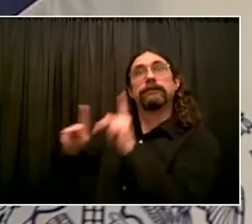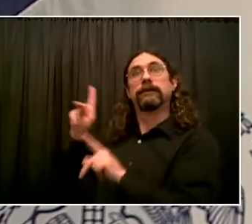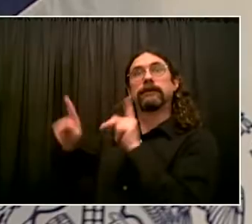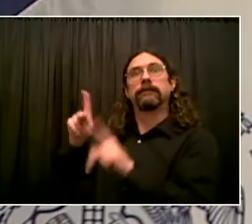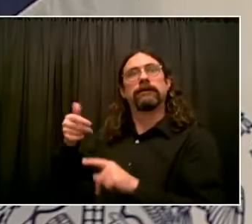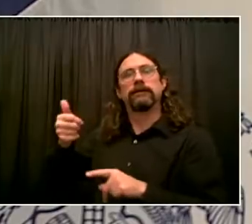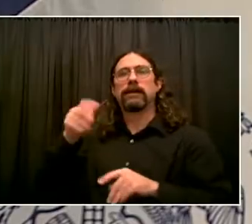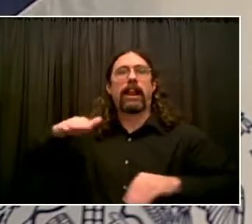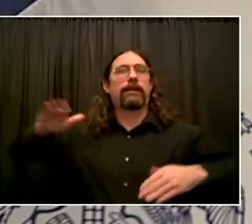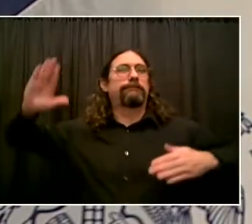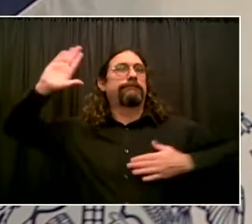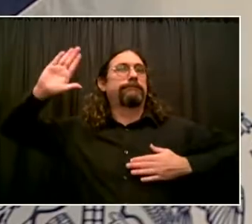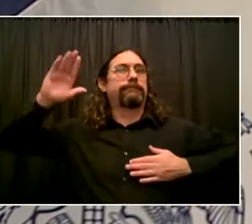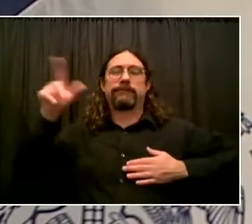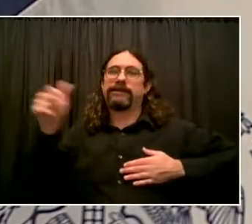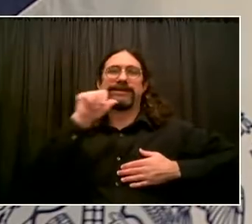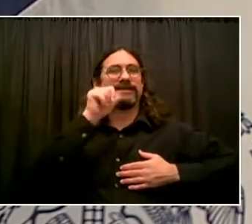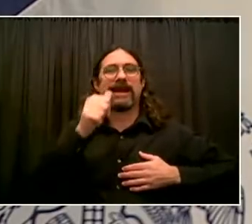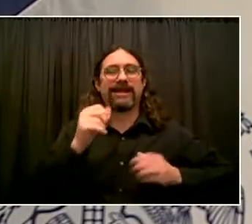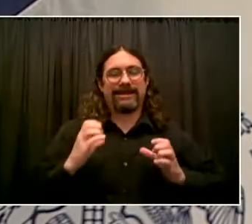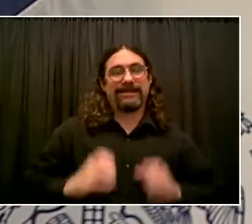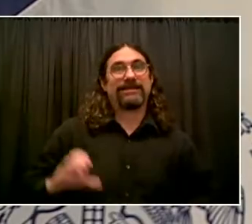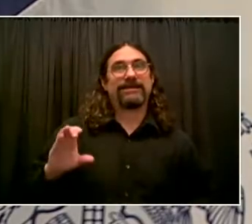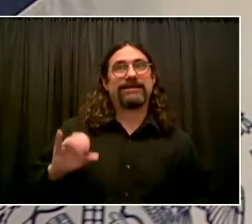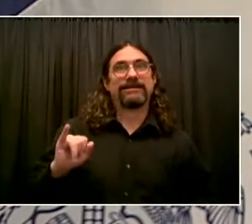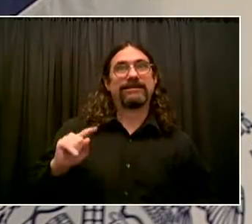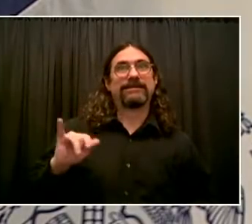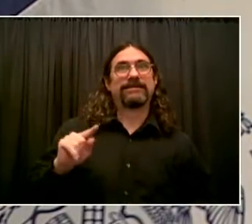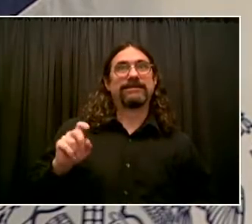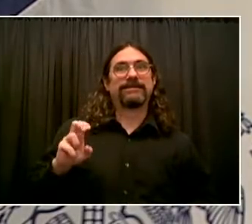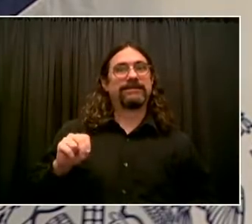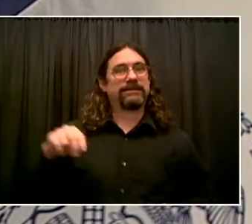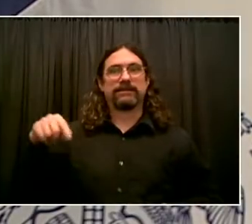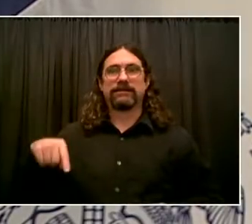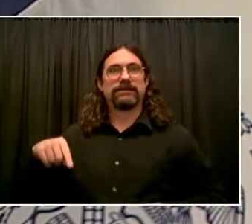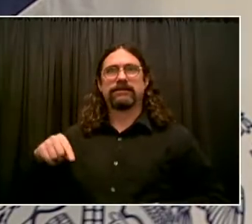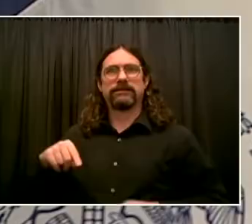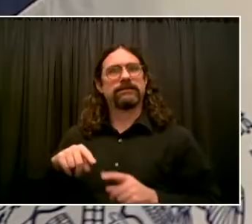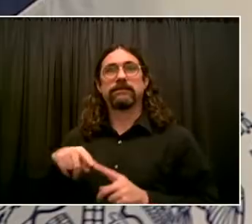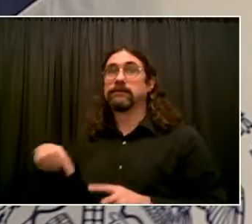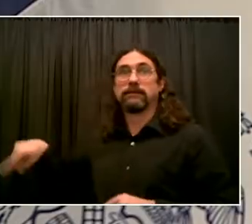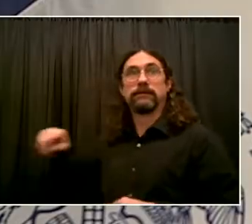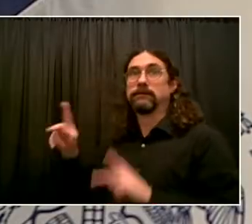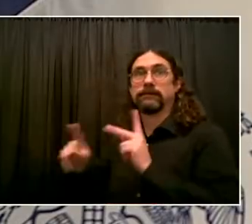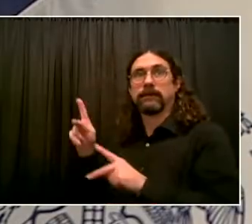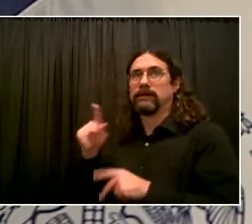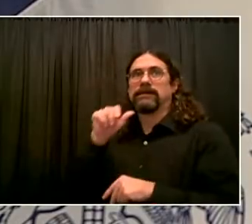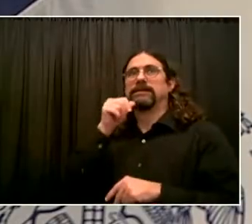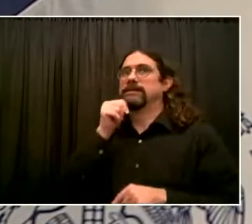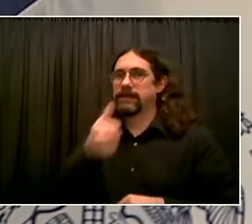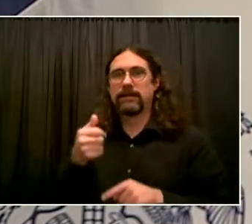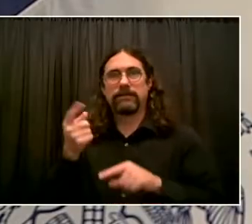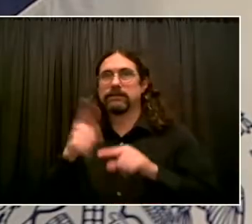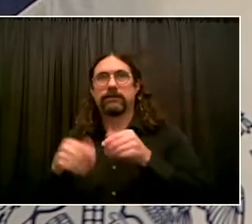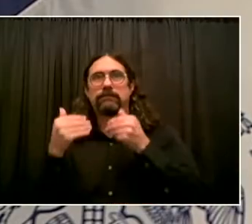VOTING. THE COUNCIL IS PERMITTING IT. DO YOU HAVE RESERVATIONS AND